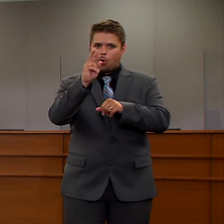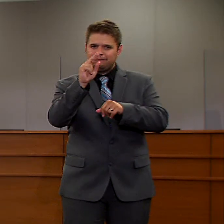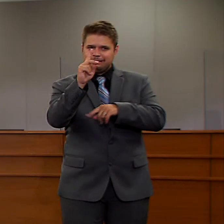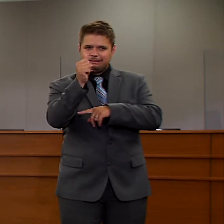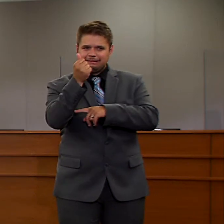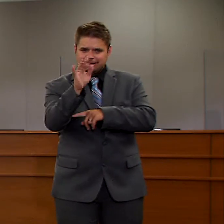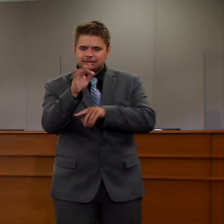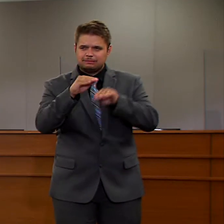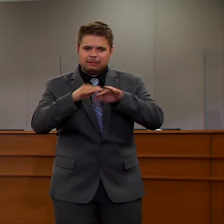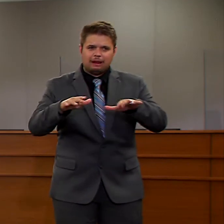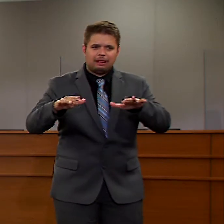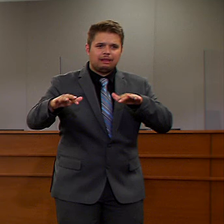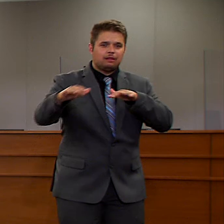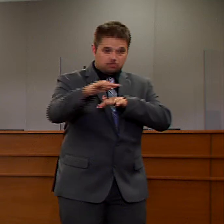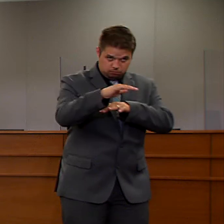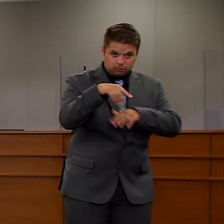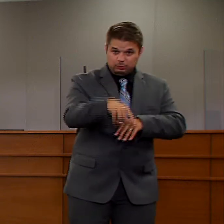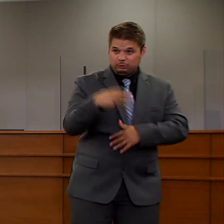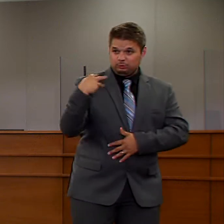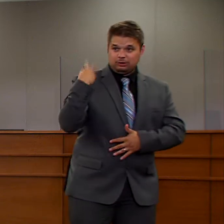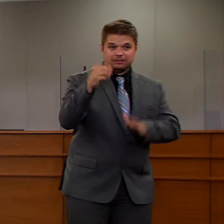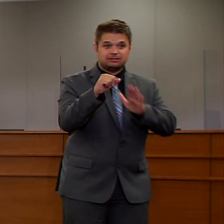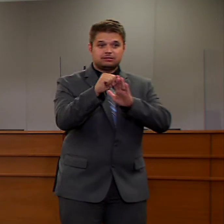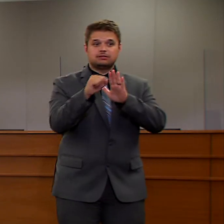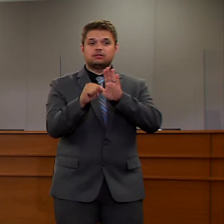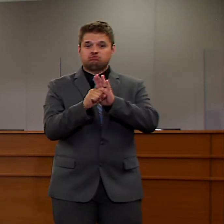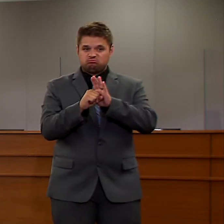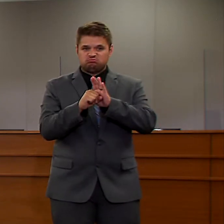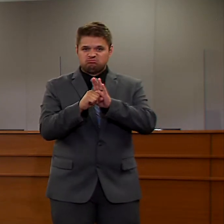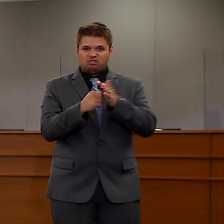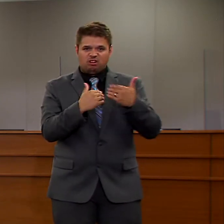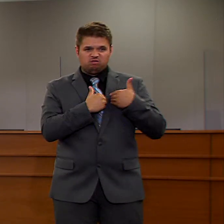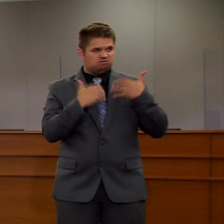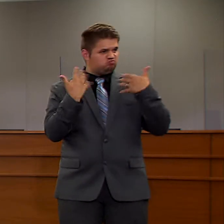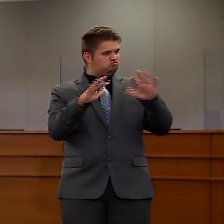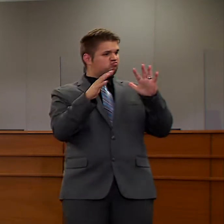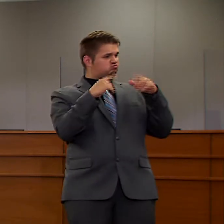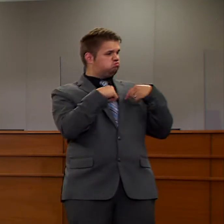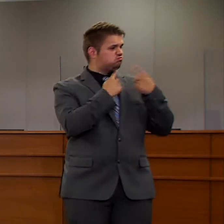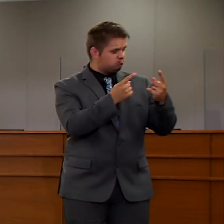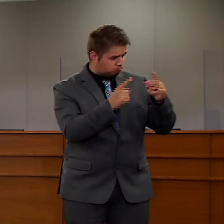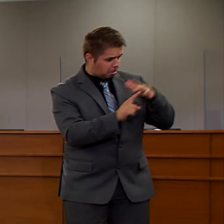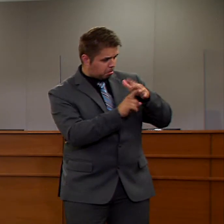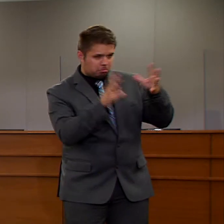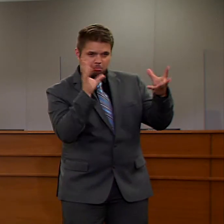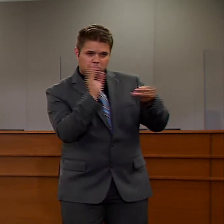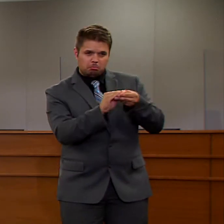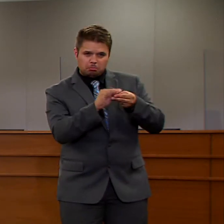confirmed cases and over 1,400 deaths. In Clark County we have recently